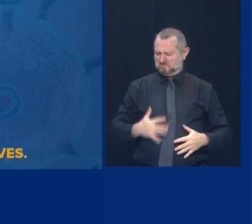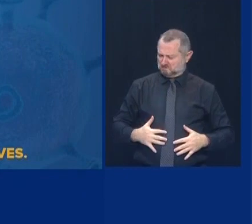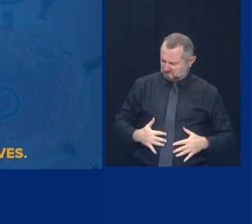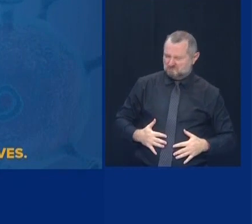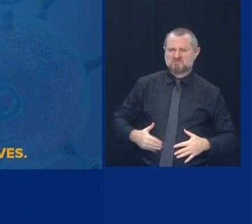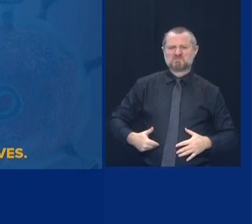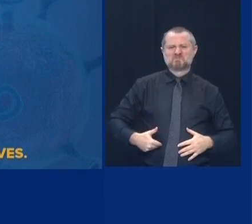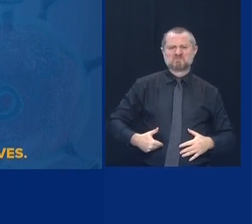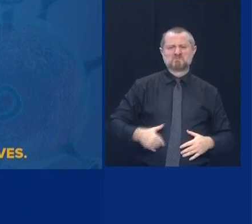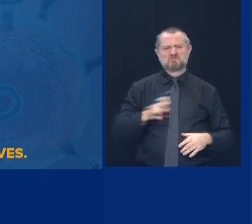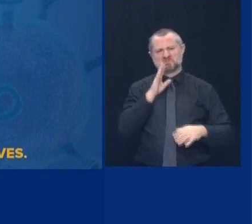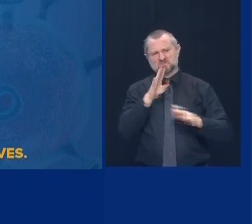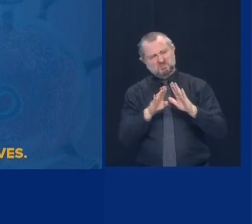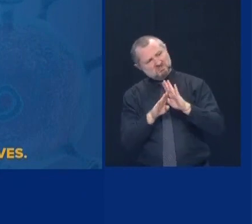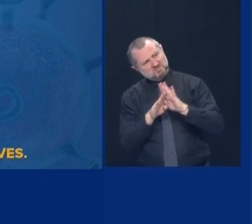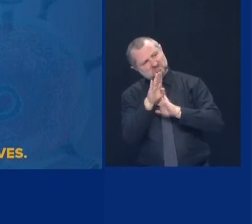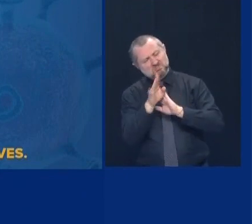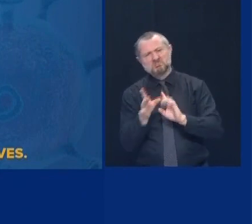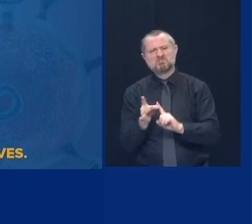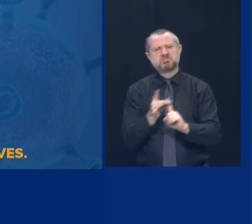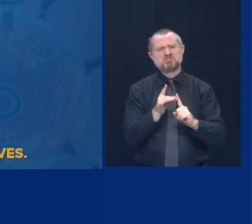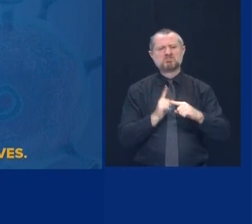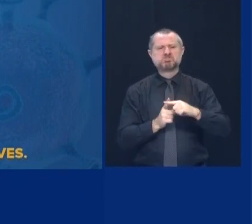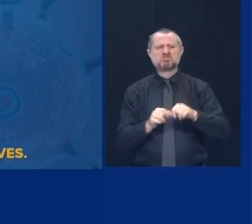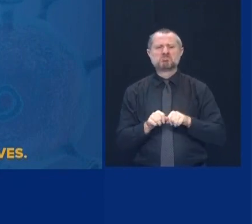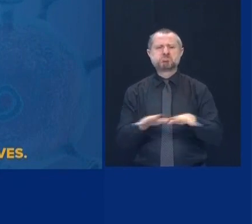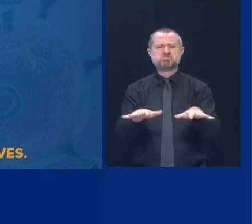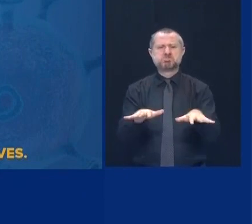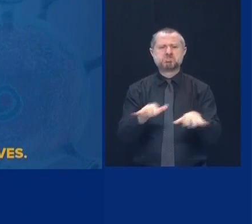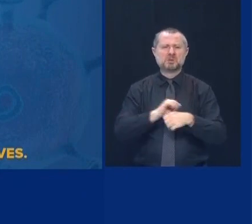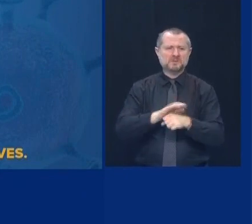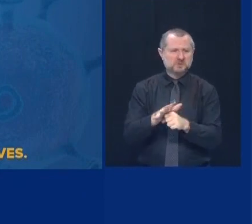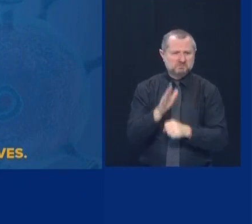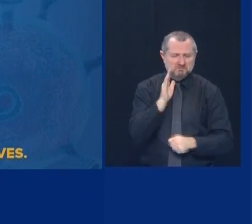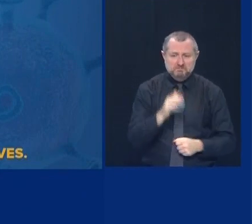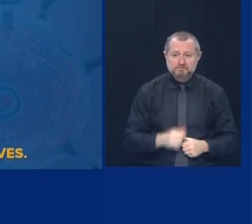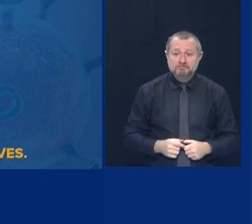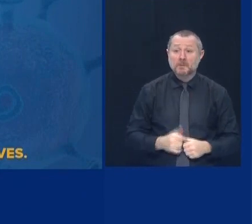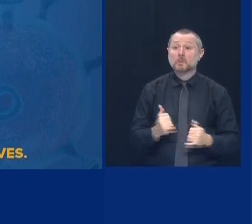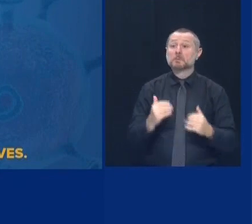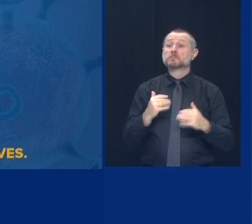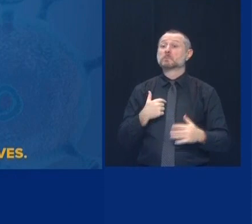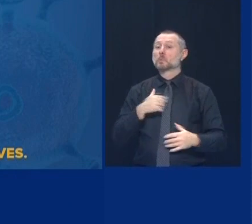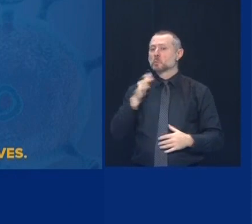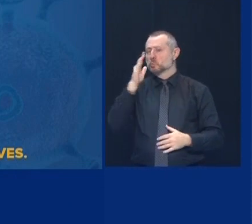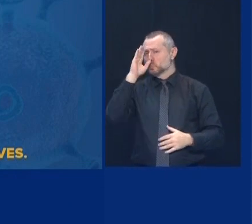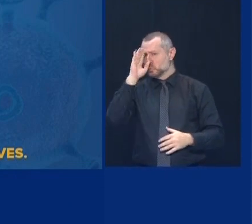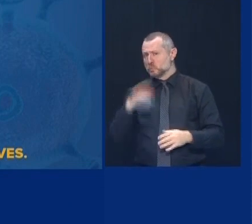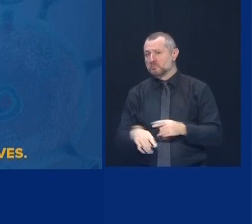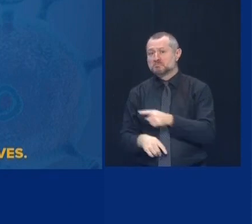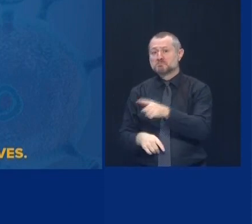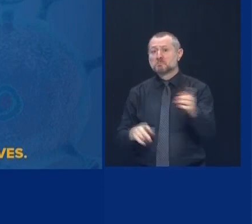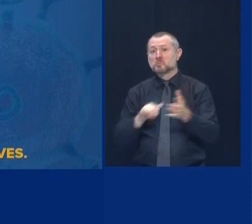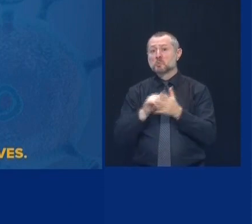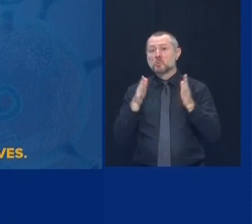WELL, WHAT IS GOING TO HAPPEN TO THE COVID RATE? I BELIEVE THE COVID RATE WILL